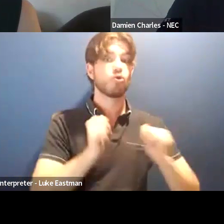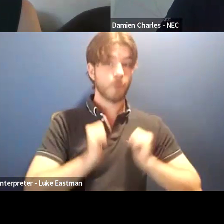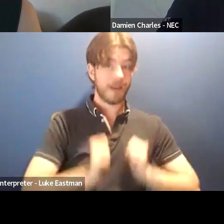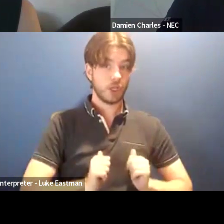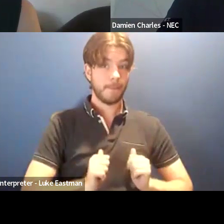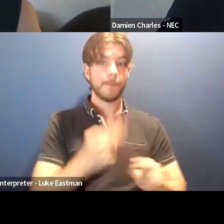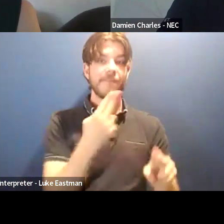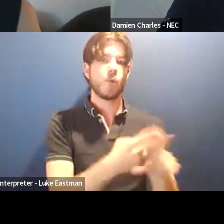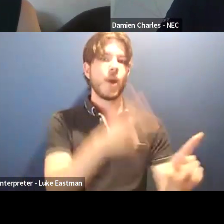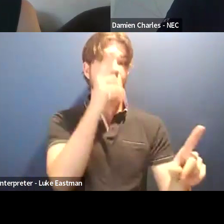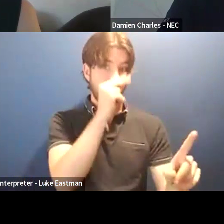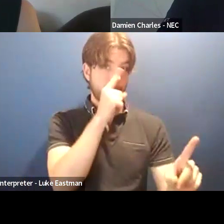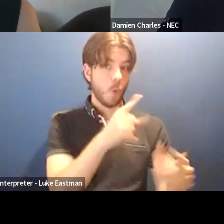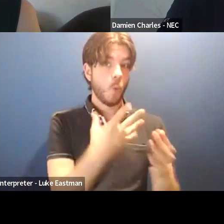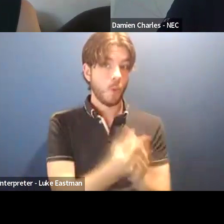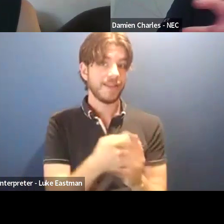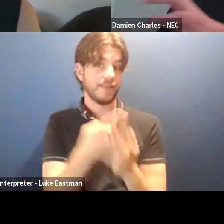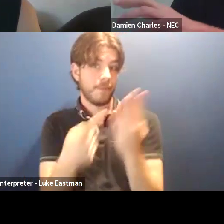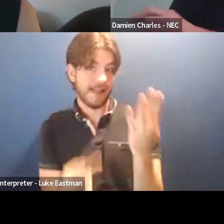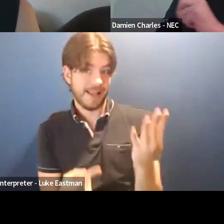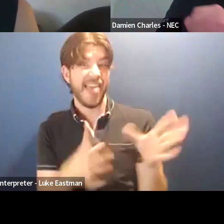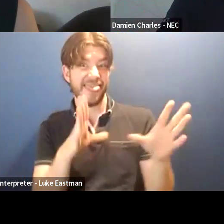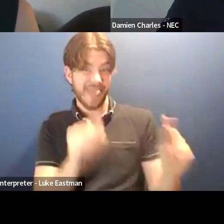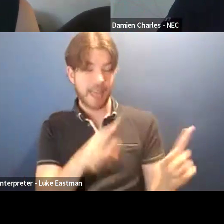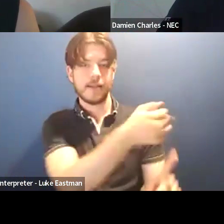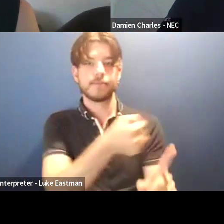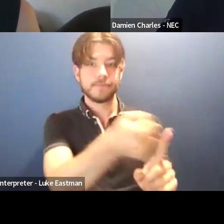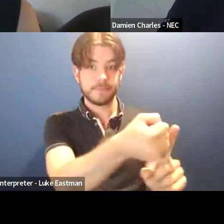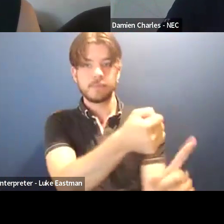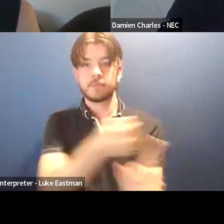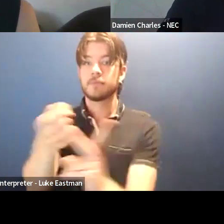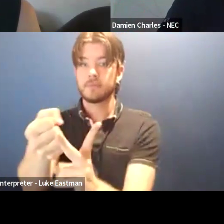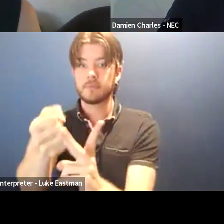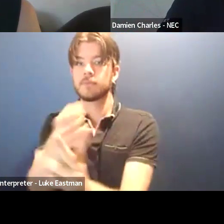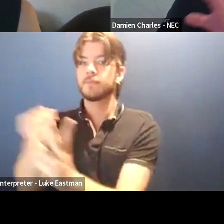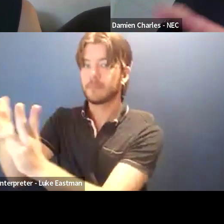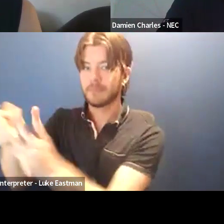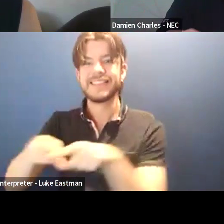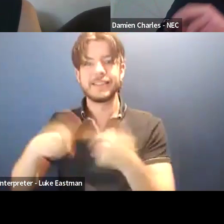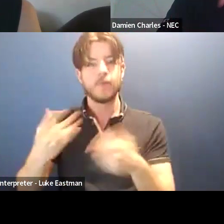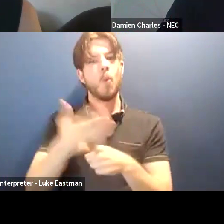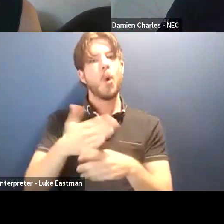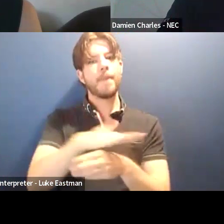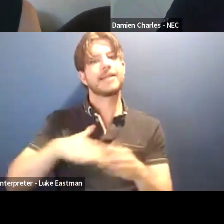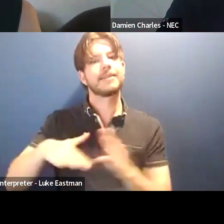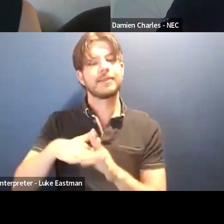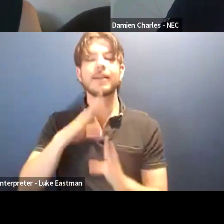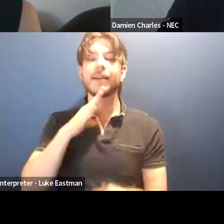and then placing them across multiple workplaces in the local industry